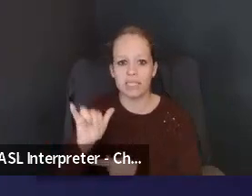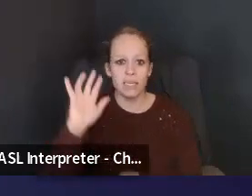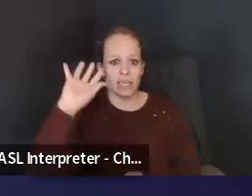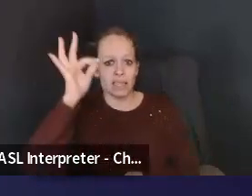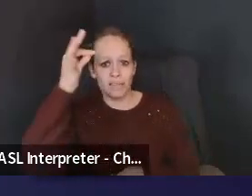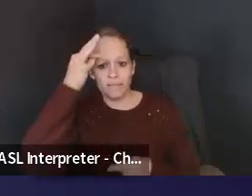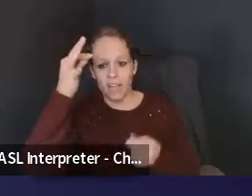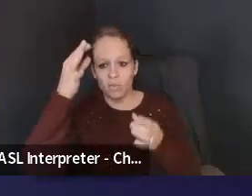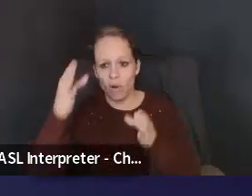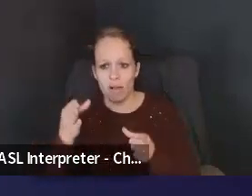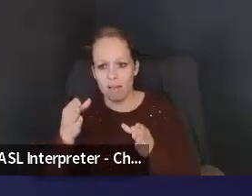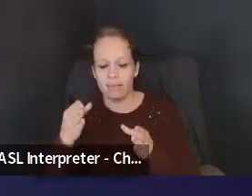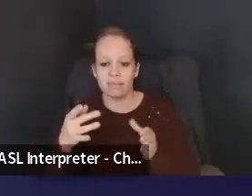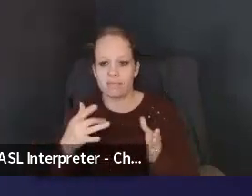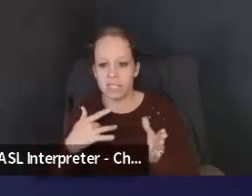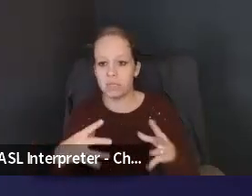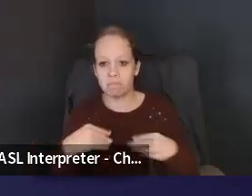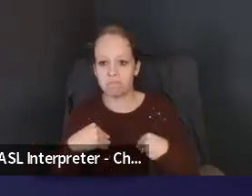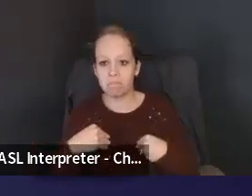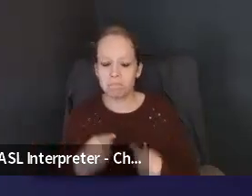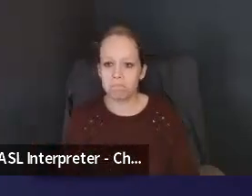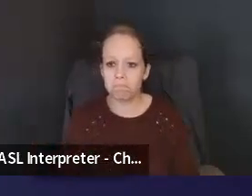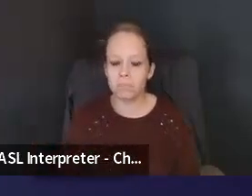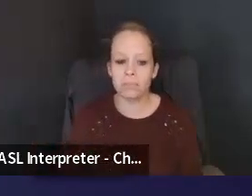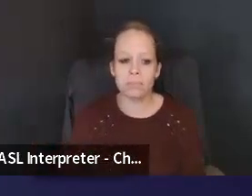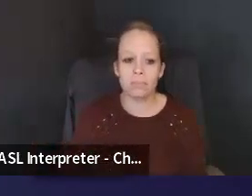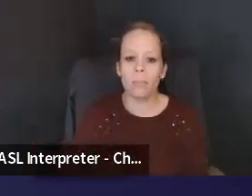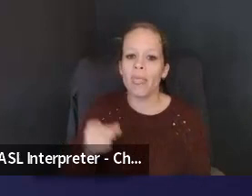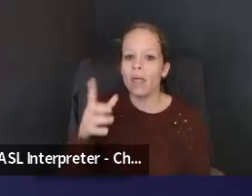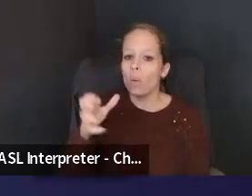with. It helps. Dr. Rumrill: Yeah, and you want to stay within a reasonable, you don't want to